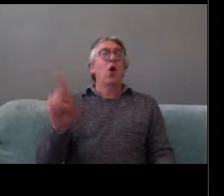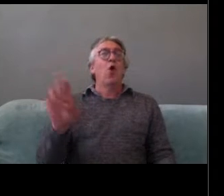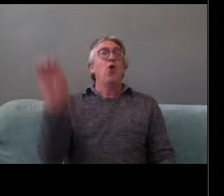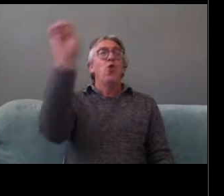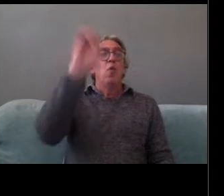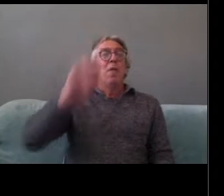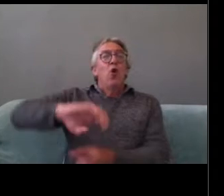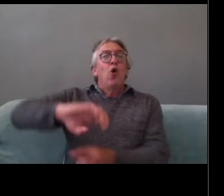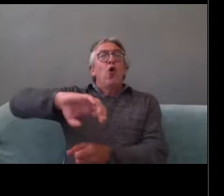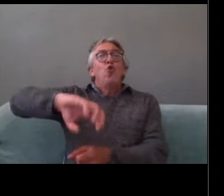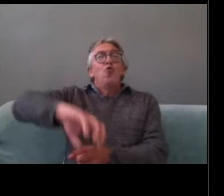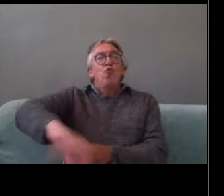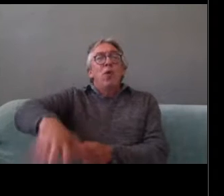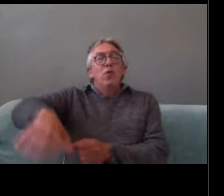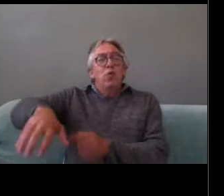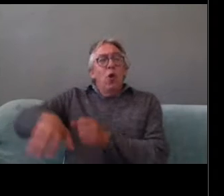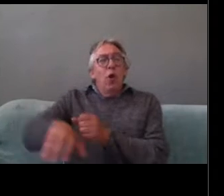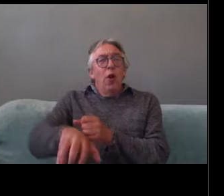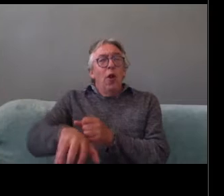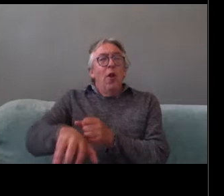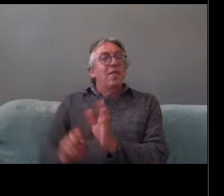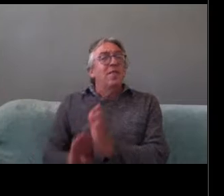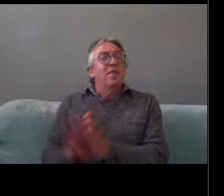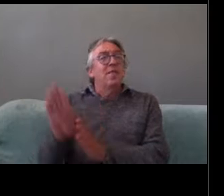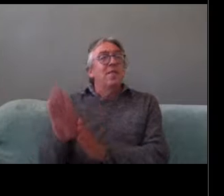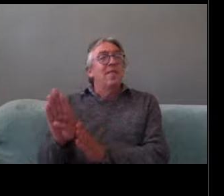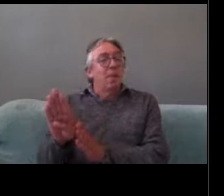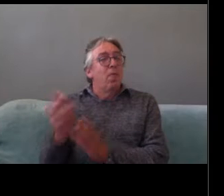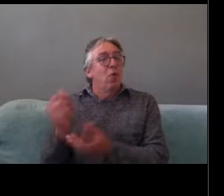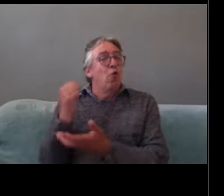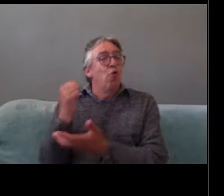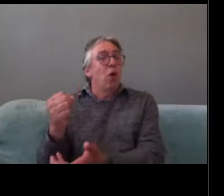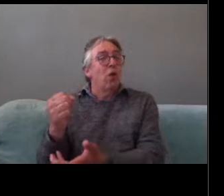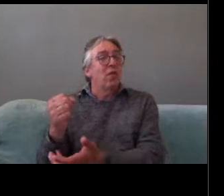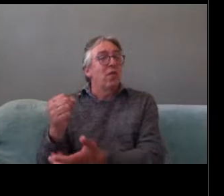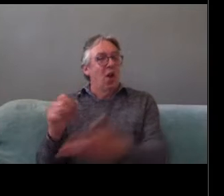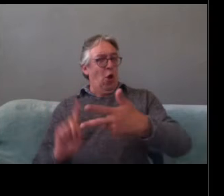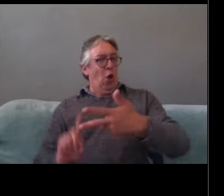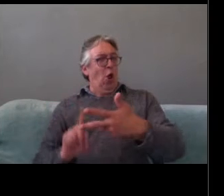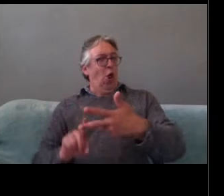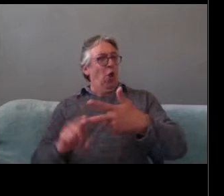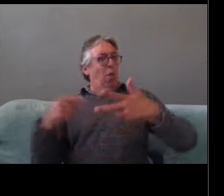As shown in the 3rd bullet point we changed the regulation for the ERDF